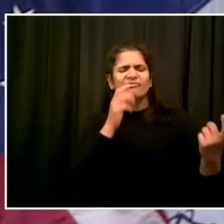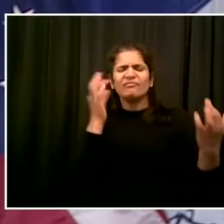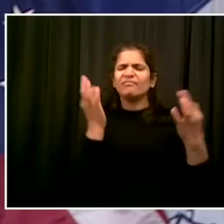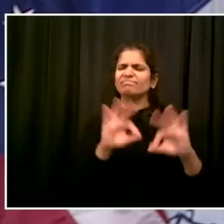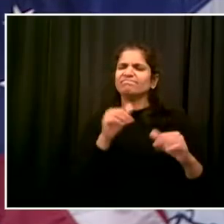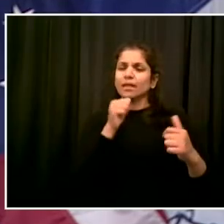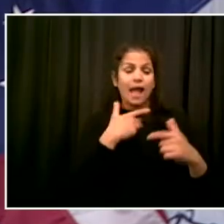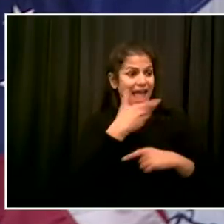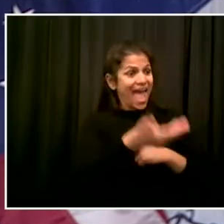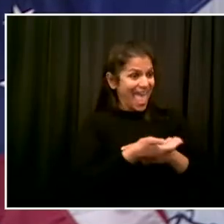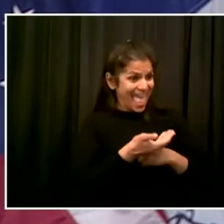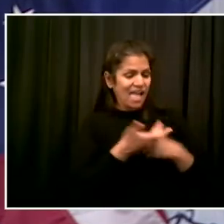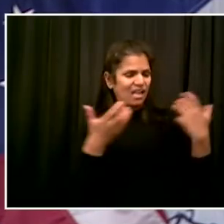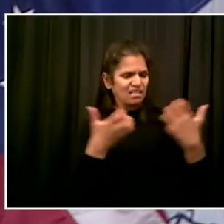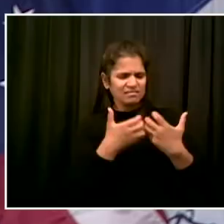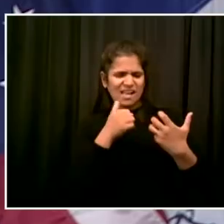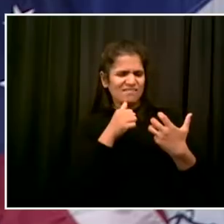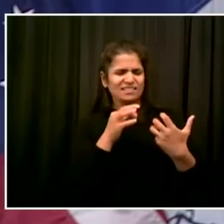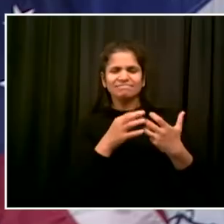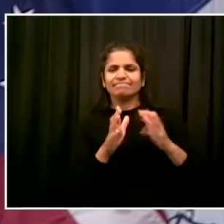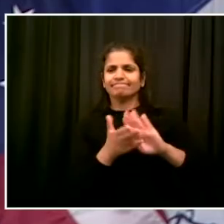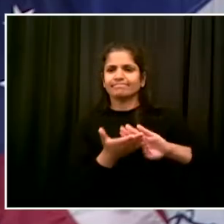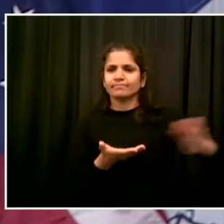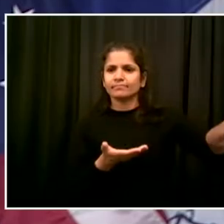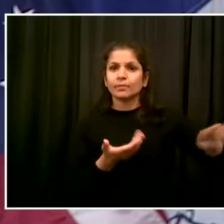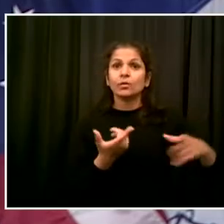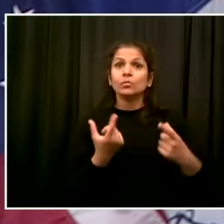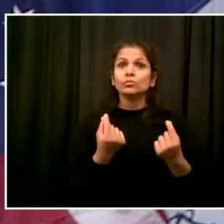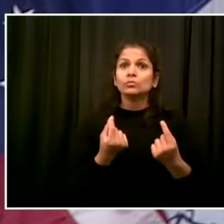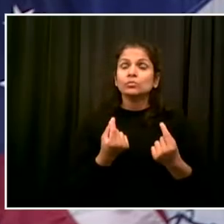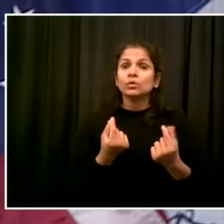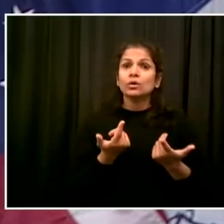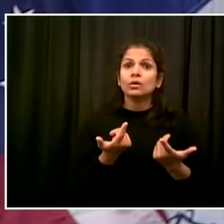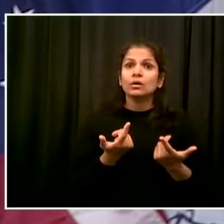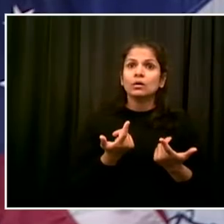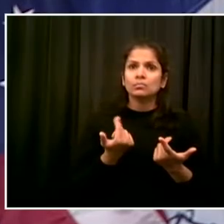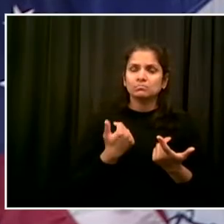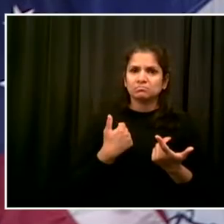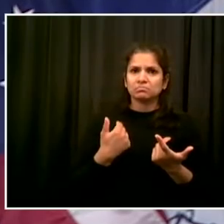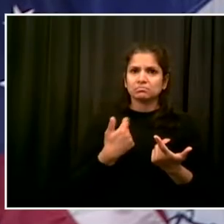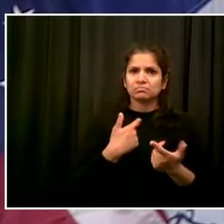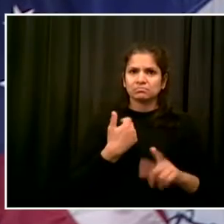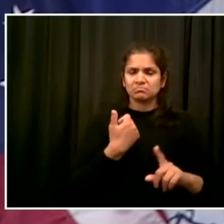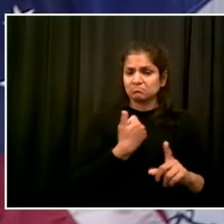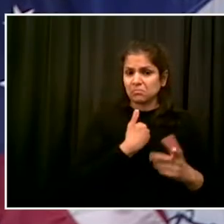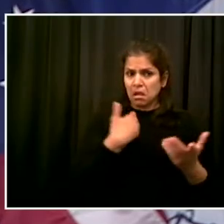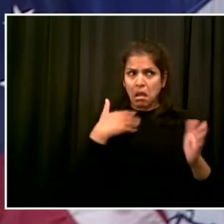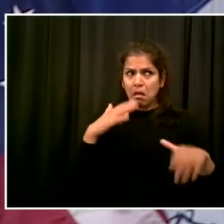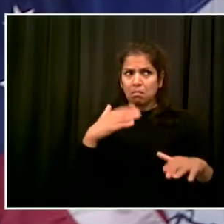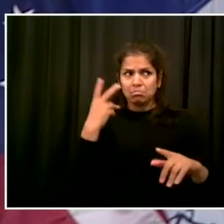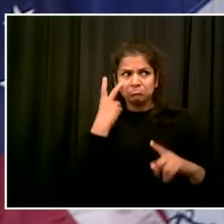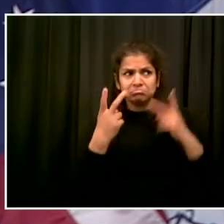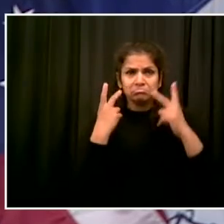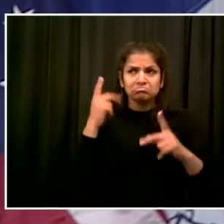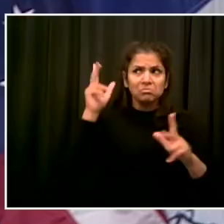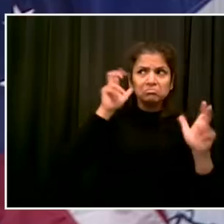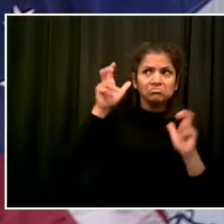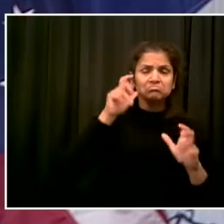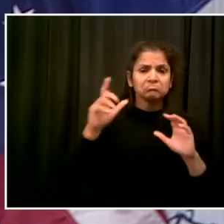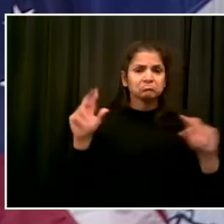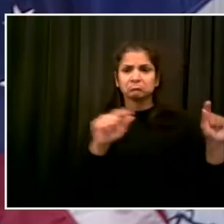WOULD POINT UP